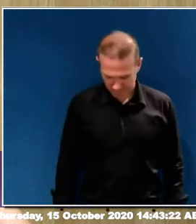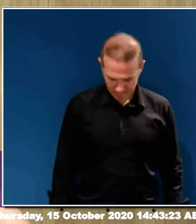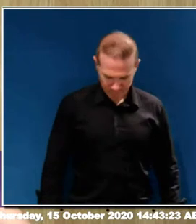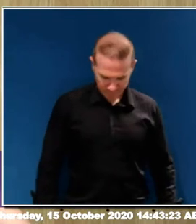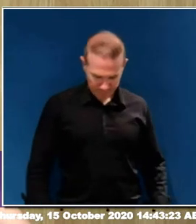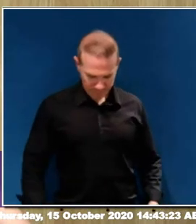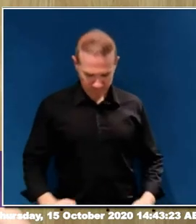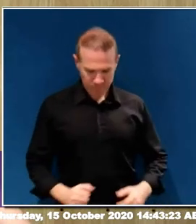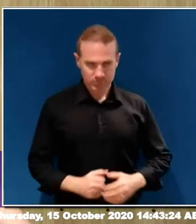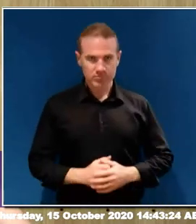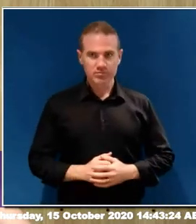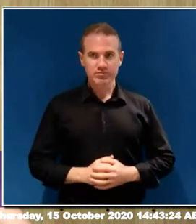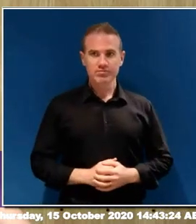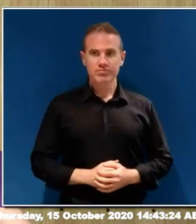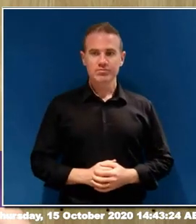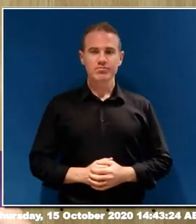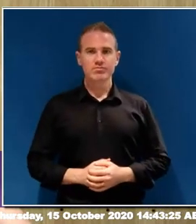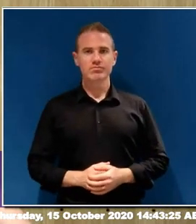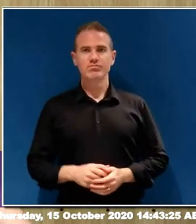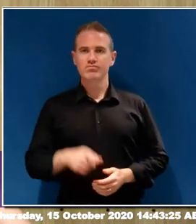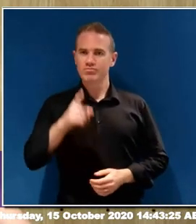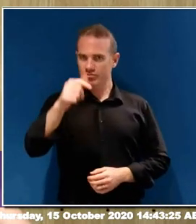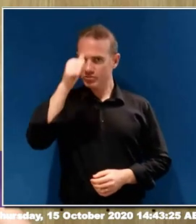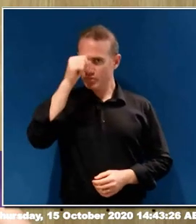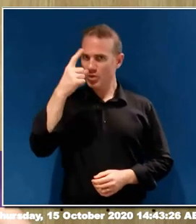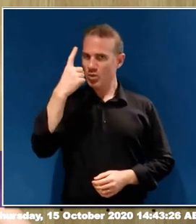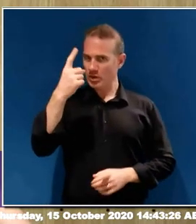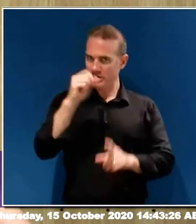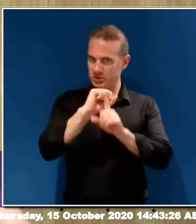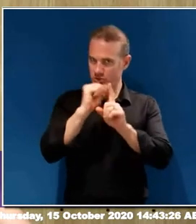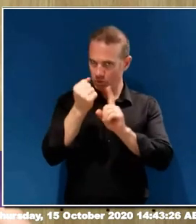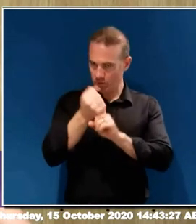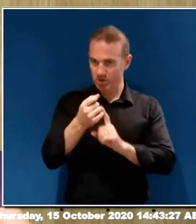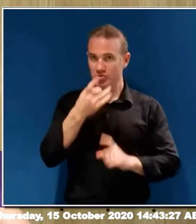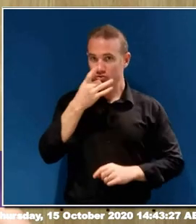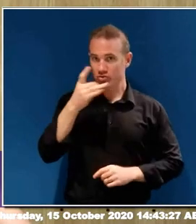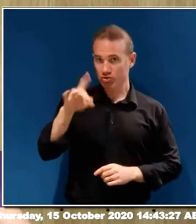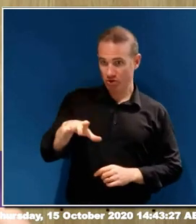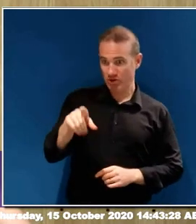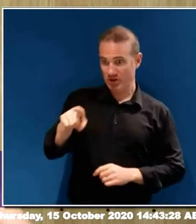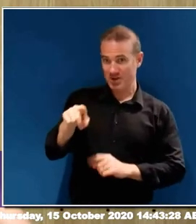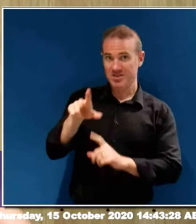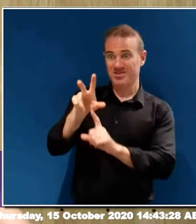autism where, in your view, a better diagnosis, a more accurate one would